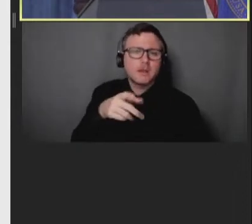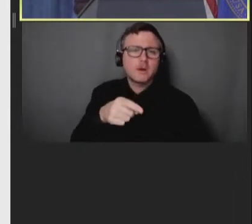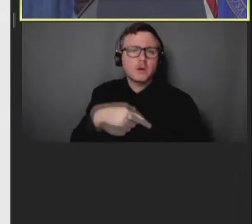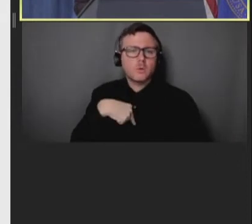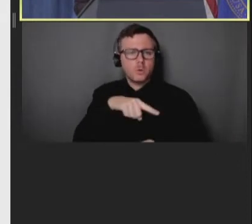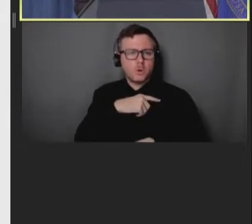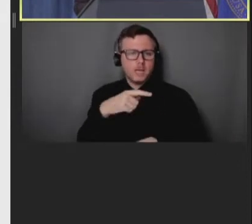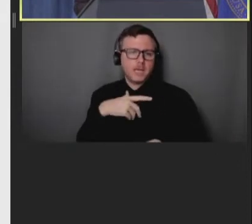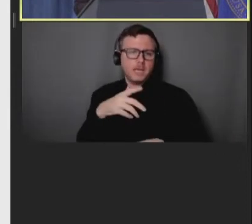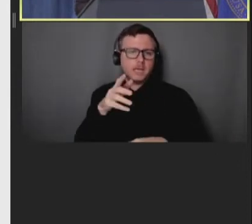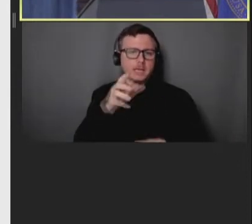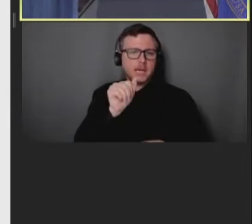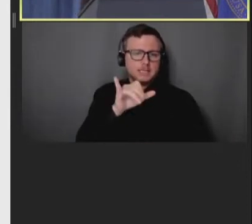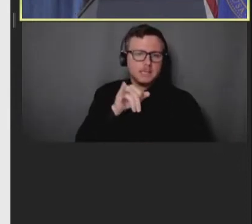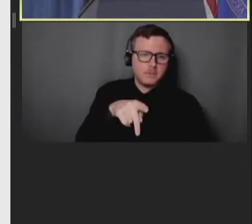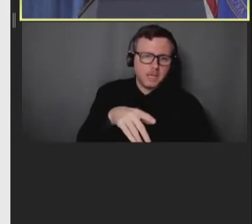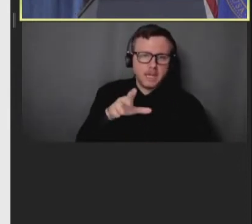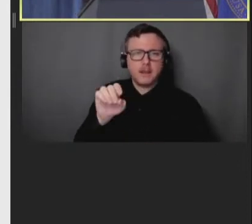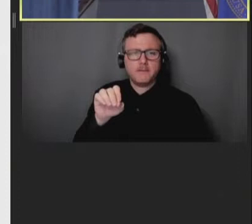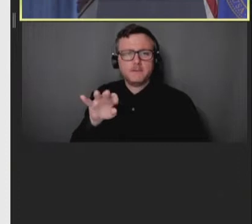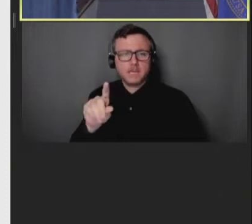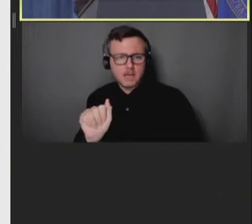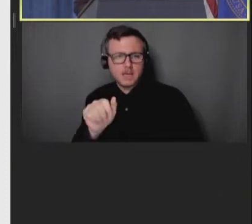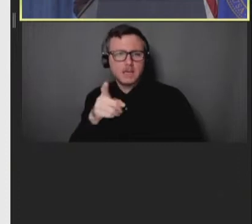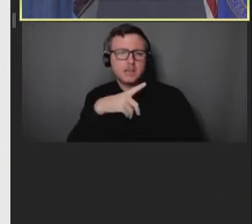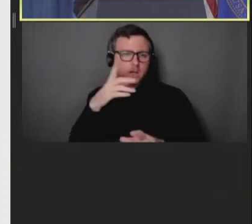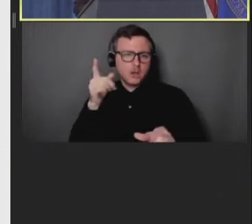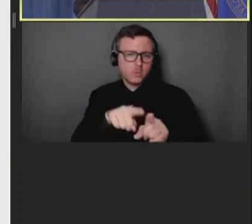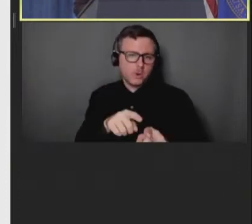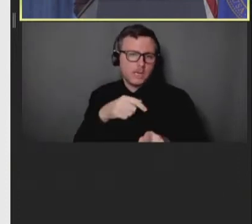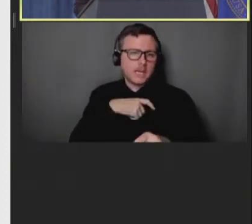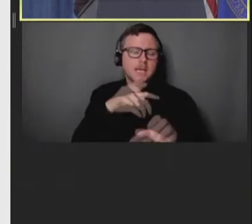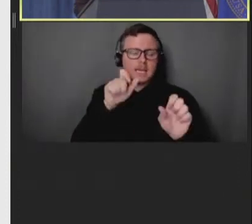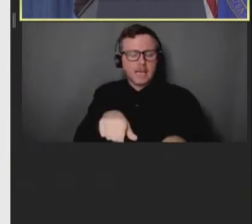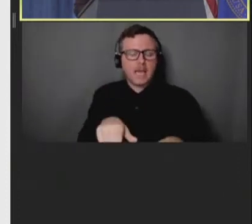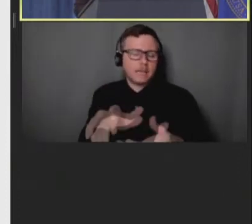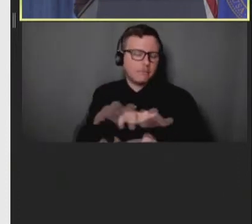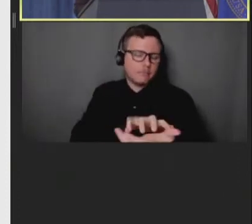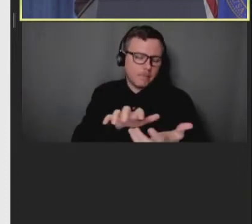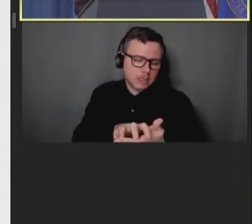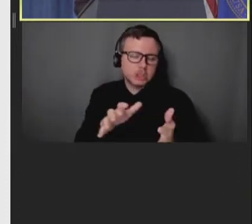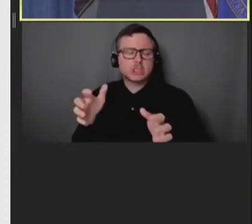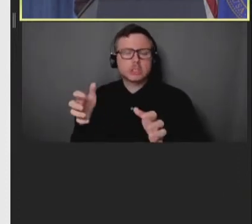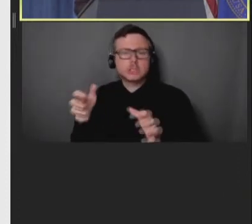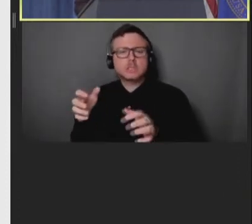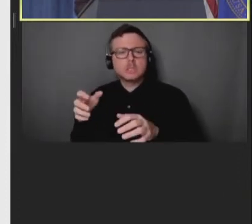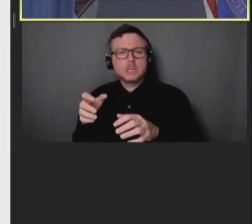of Omicron results, which were just reported in Cell Reports Medicine this past July.